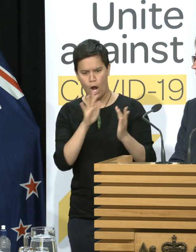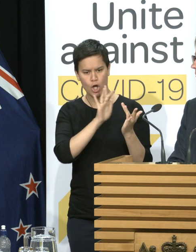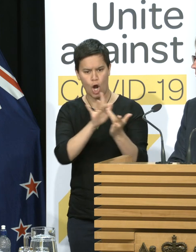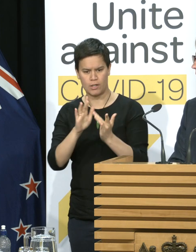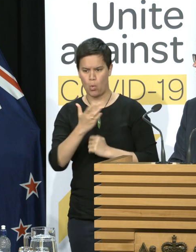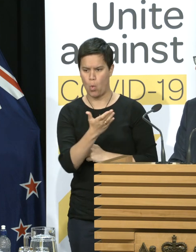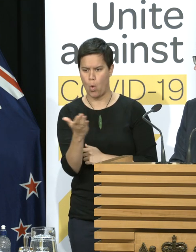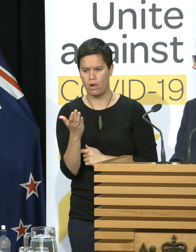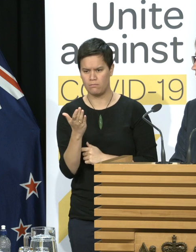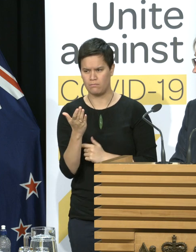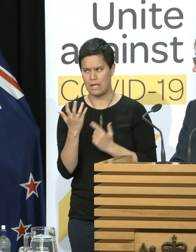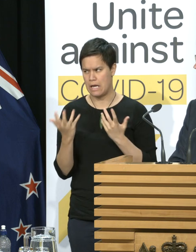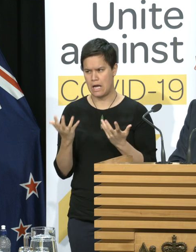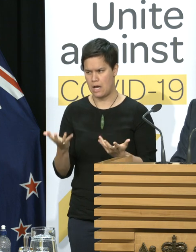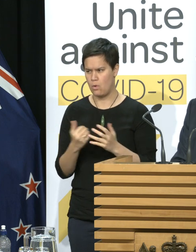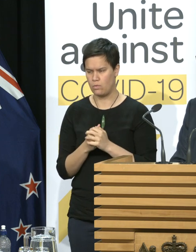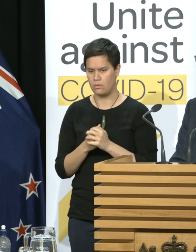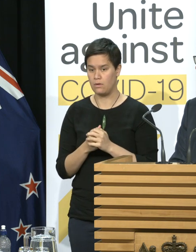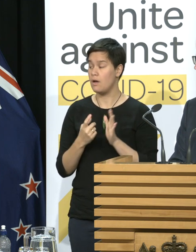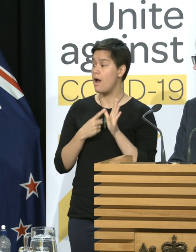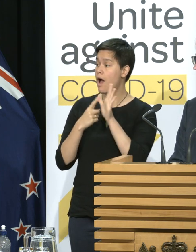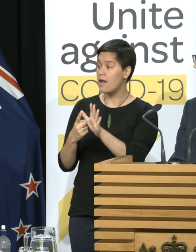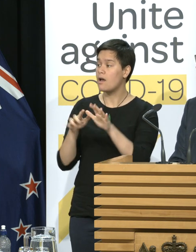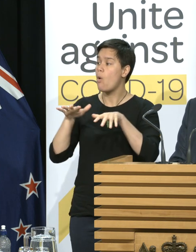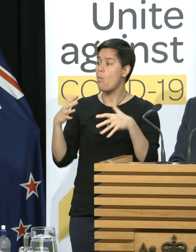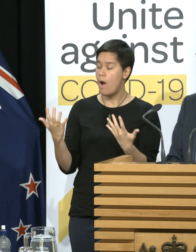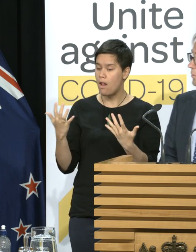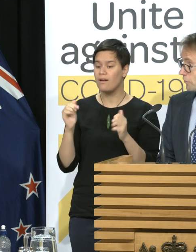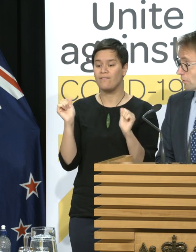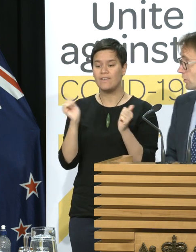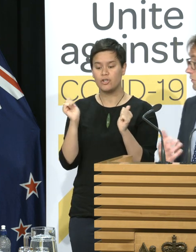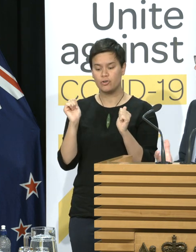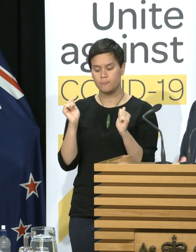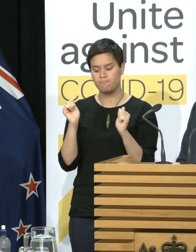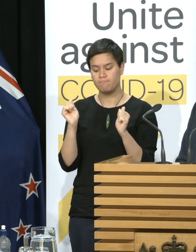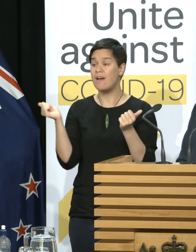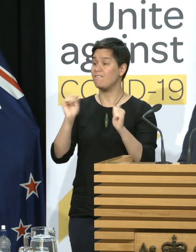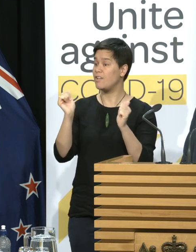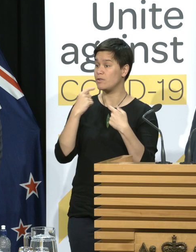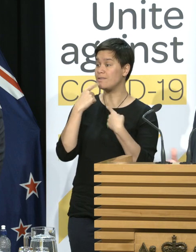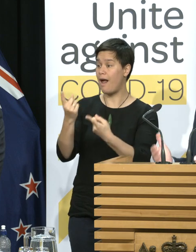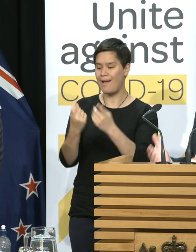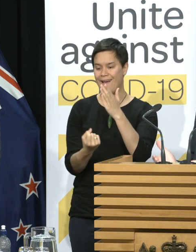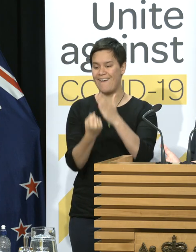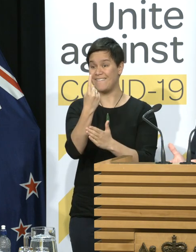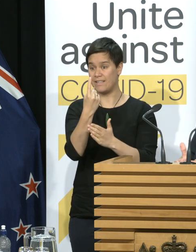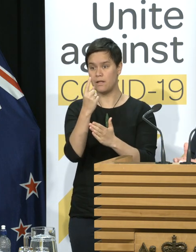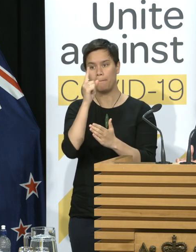No, I think from memory, there is a requirement in there. It's a requirement for them to have the QR codes. And they will be-- one of the advantages